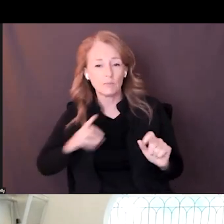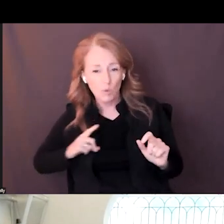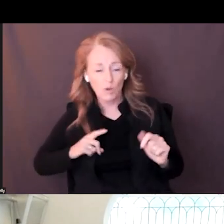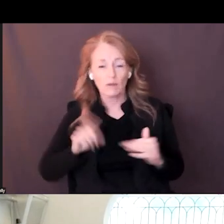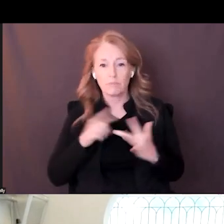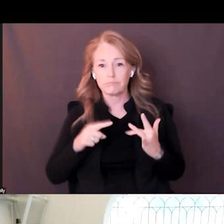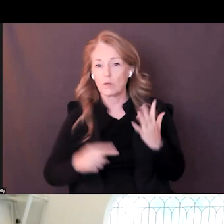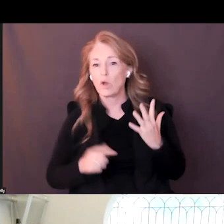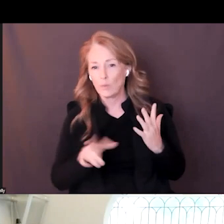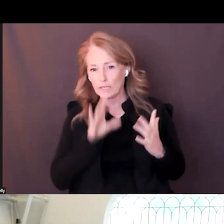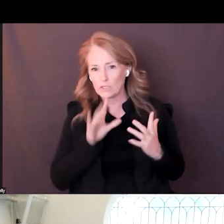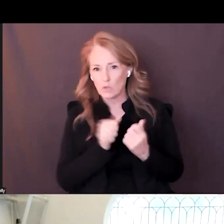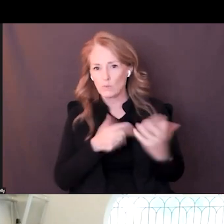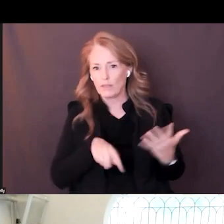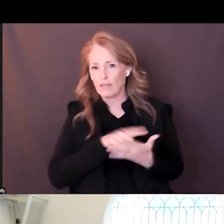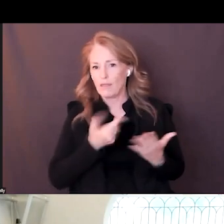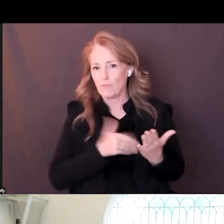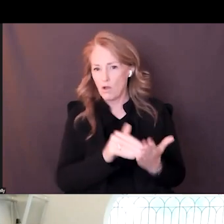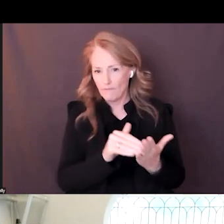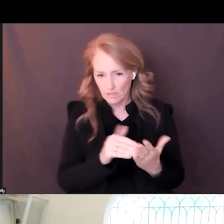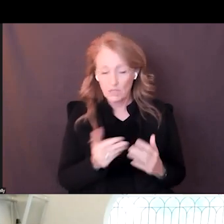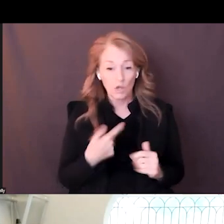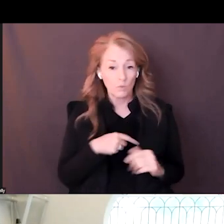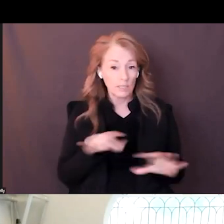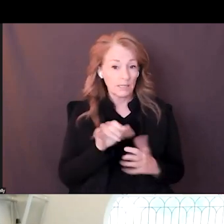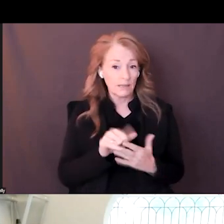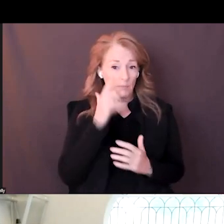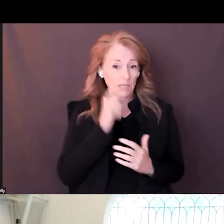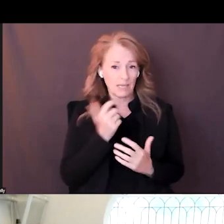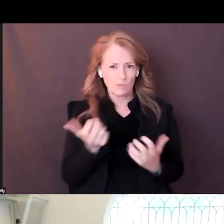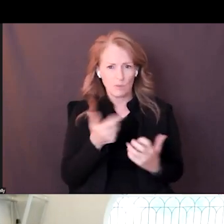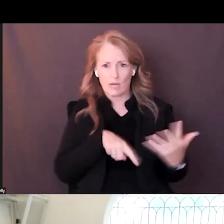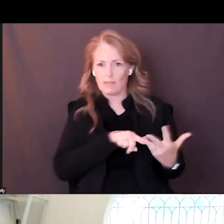WE WANTED TO HAVE THEM ASSIST US IN THE CRISIS SERVICES